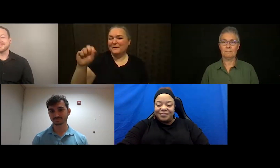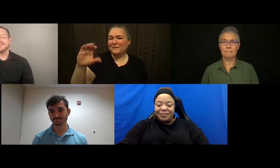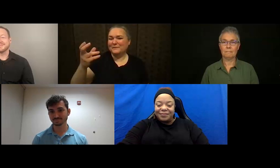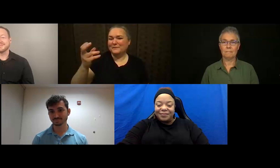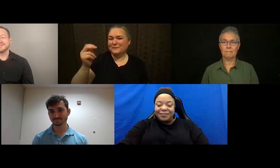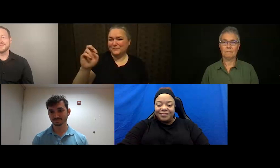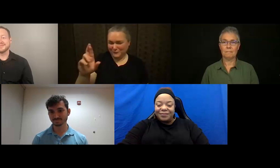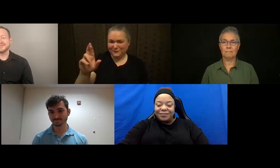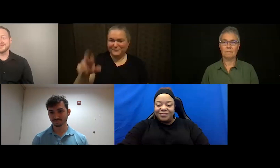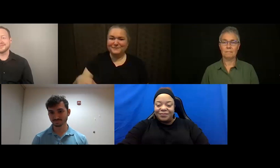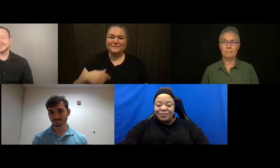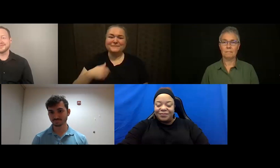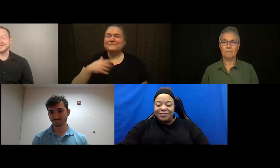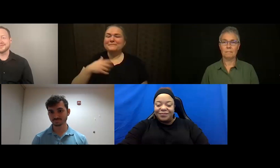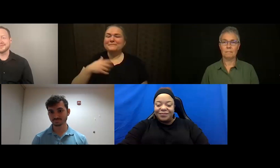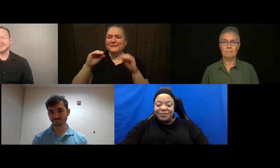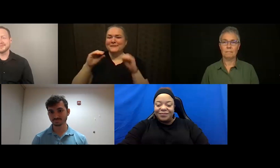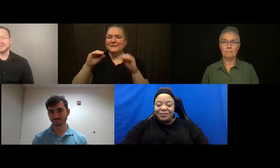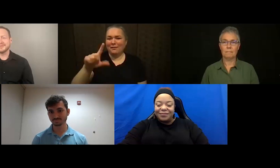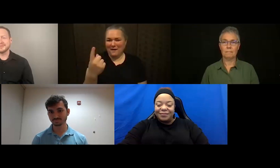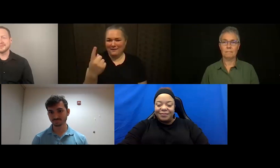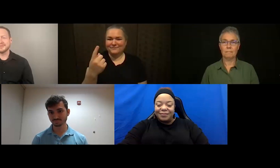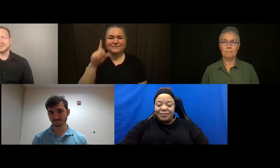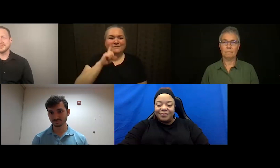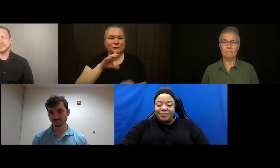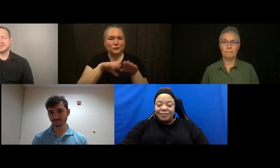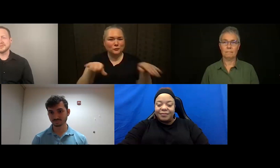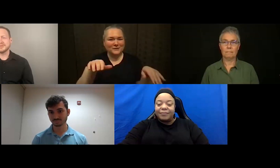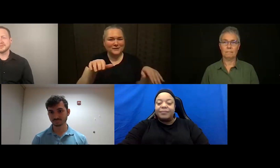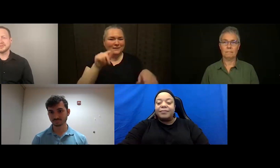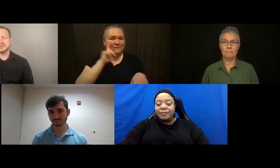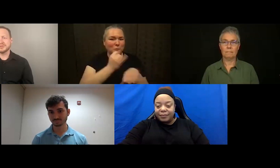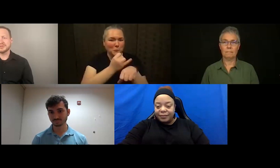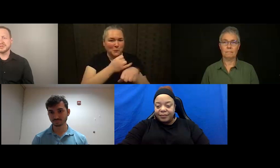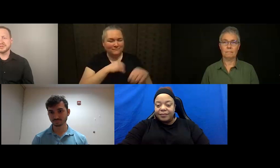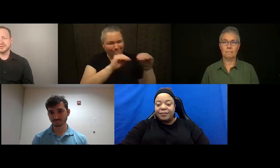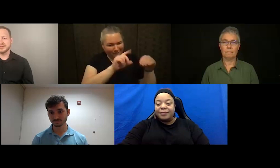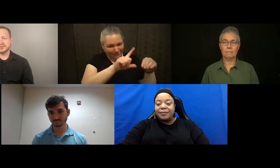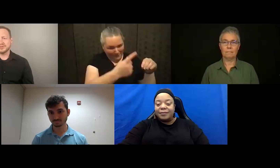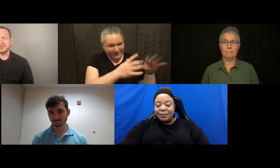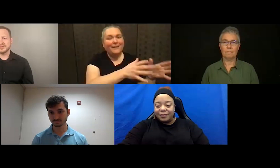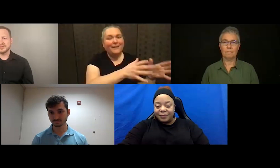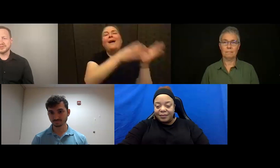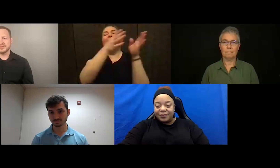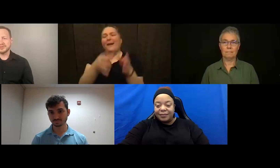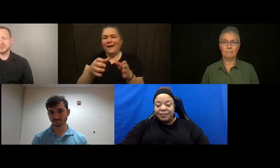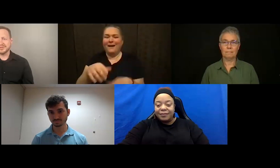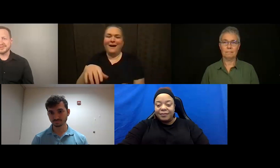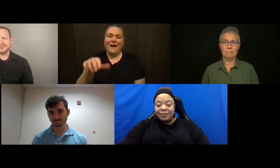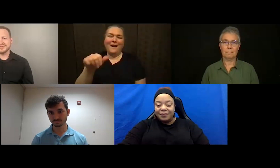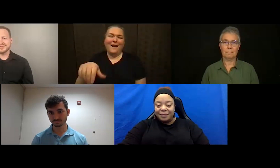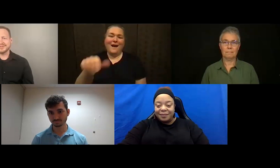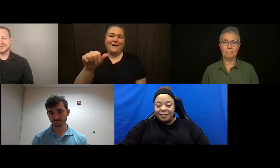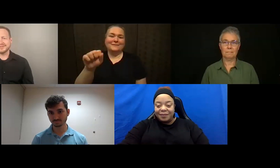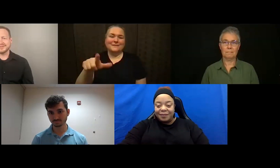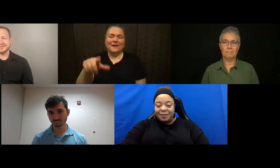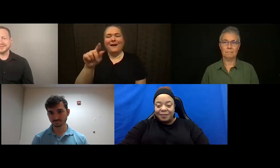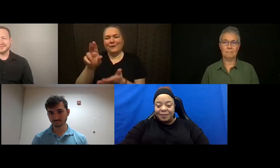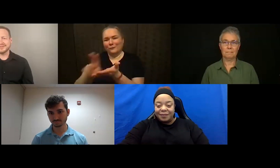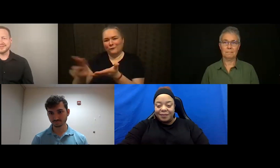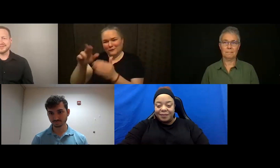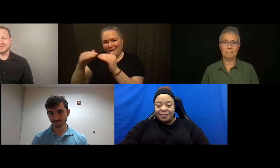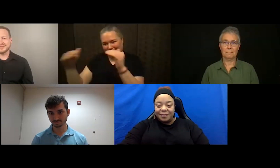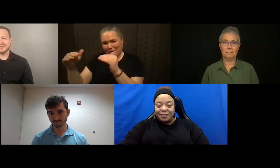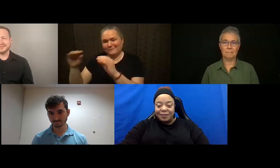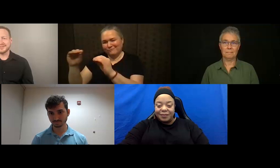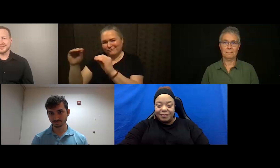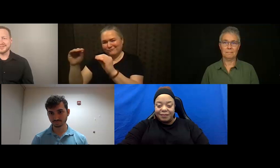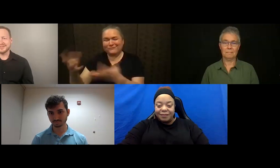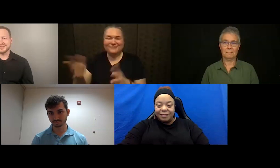Forschner. I work at a deaf school, I teach level one deaf kids as well as work at the ASL